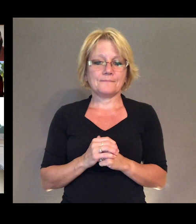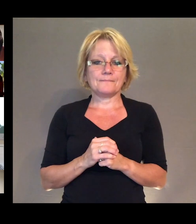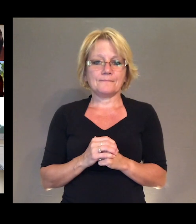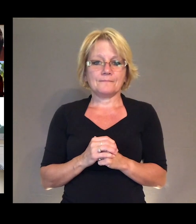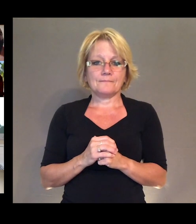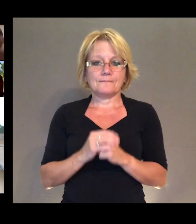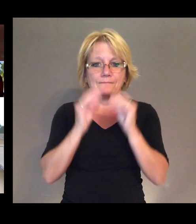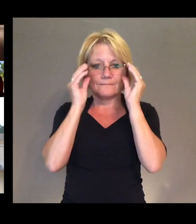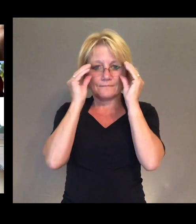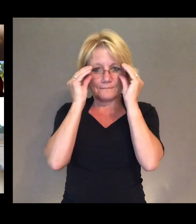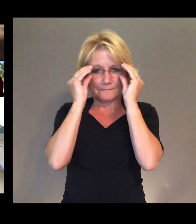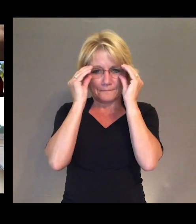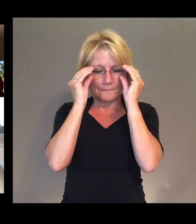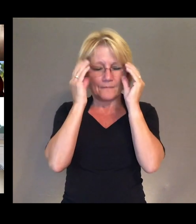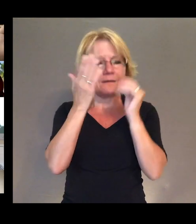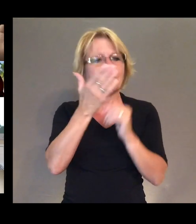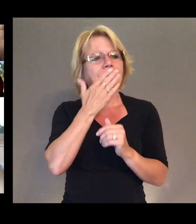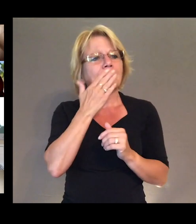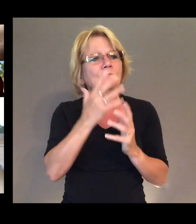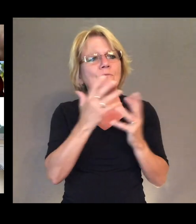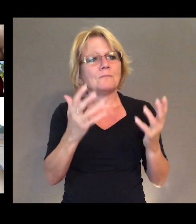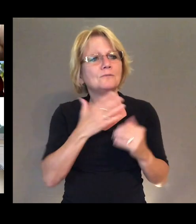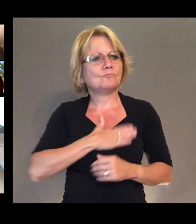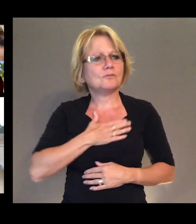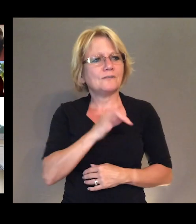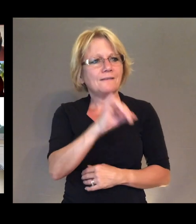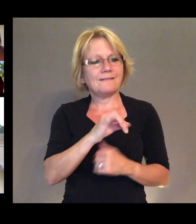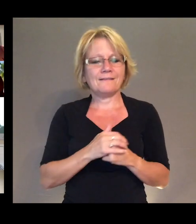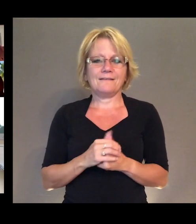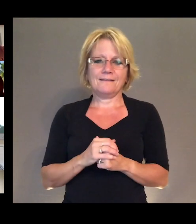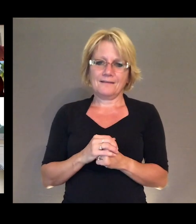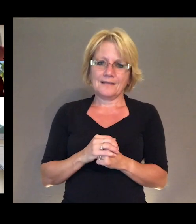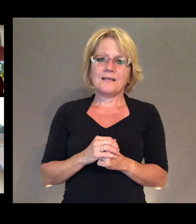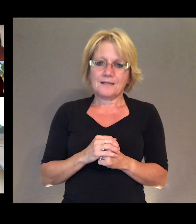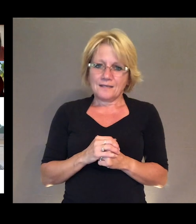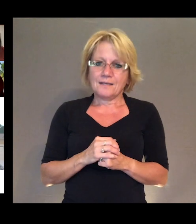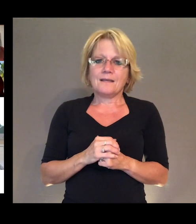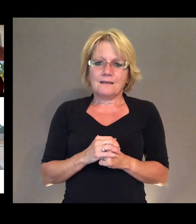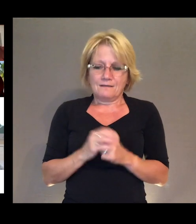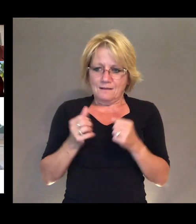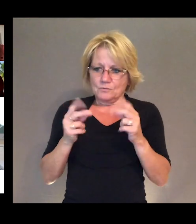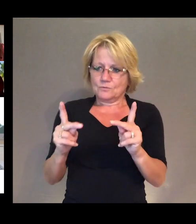I hear you here, thank you so much I appreciate that. And again, yeah, I think opportunities in special ed is major